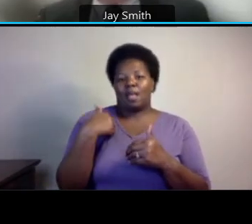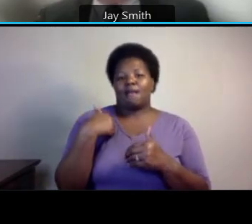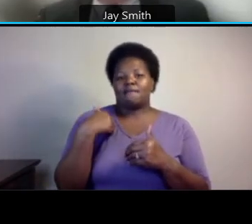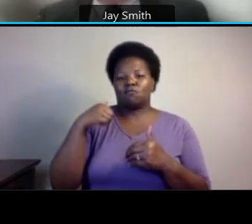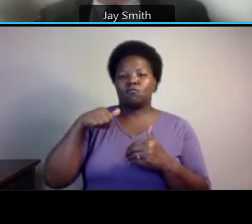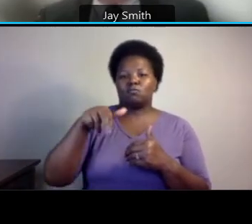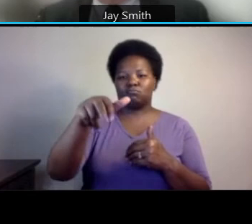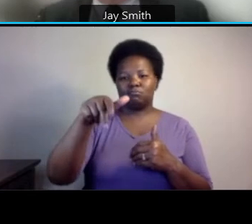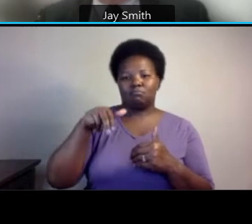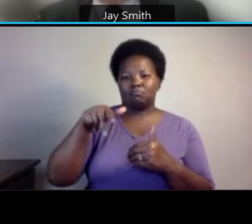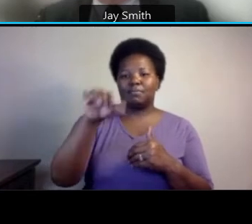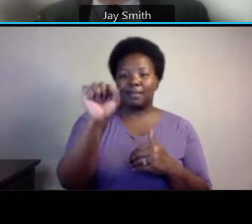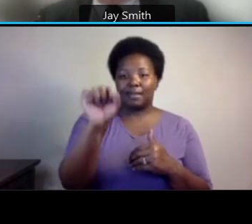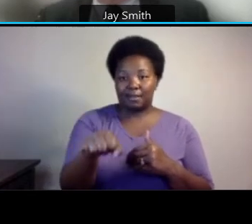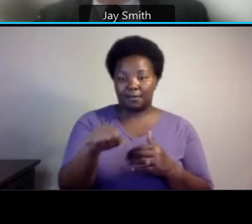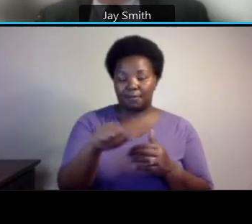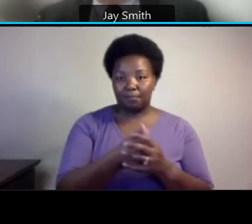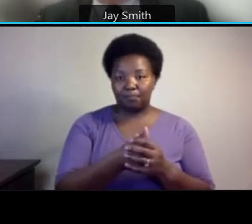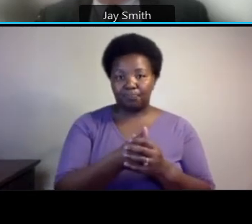they're we're using basically the latest